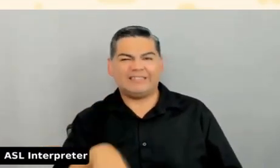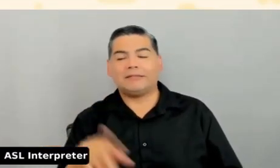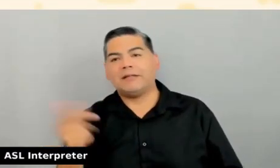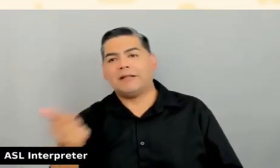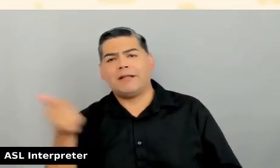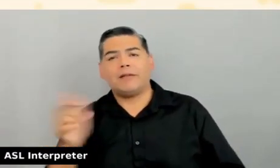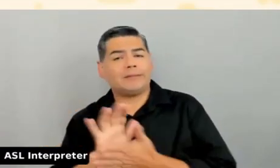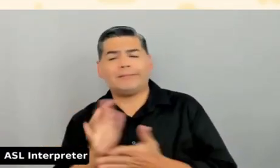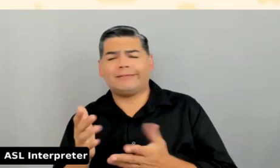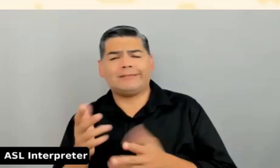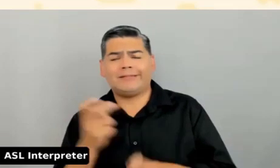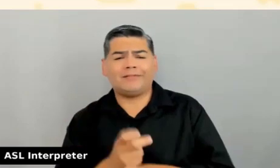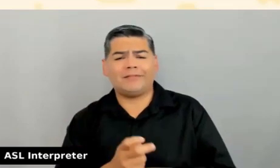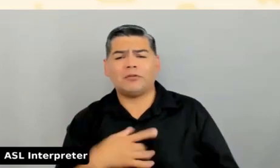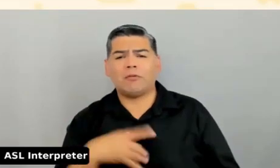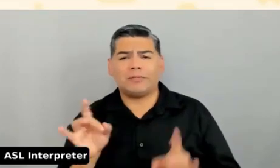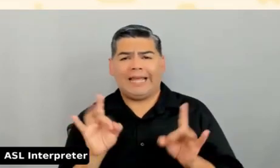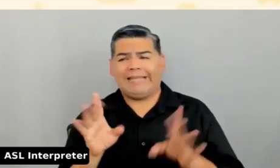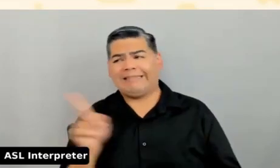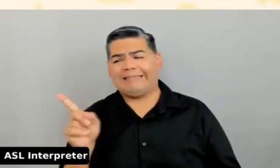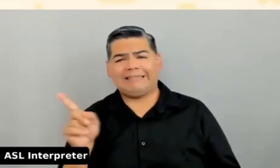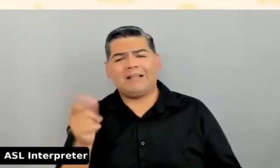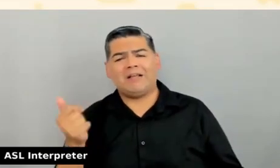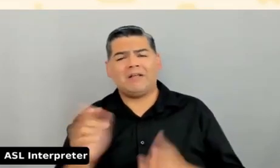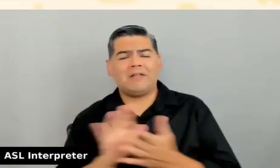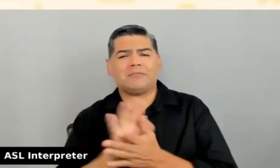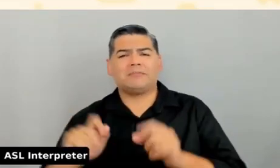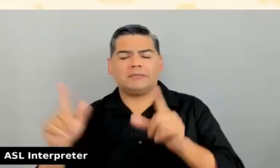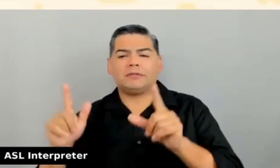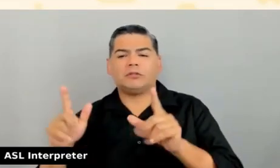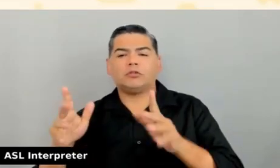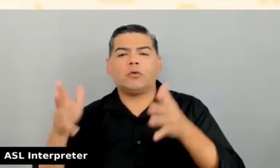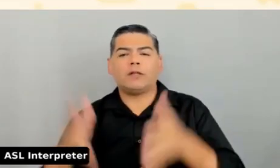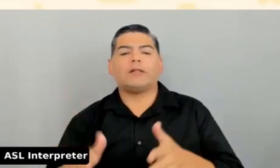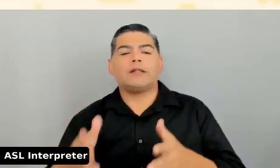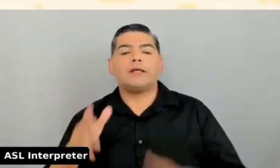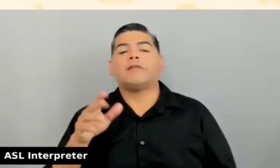So I really happen to hate that. So basically leave the browser elements alone.